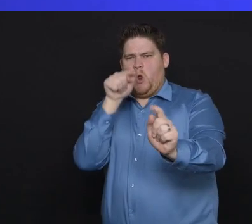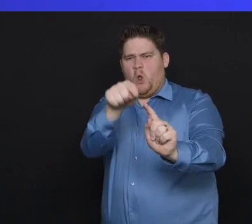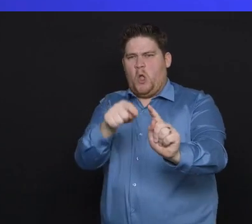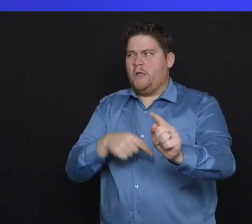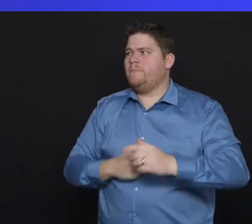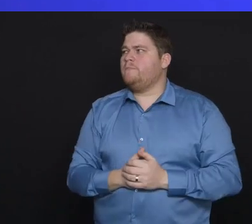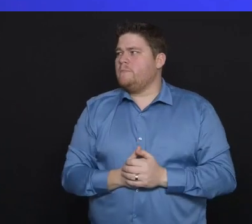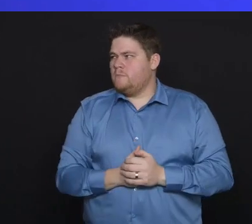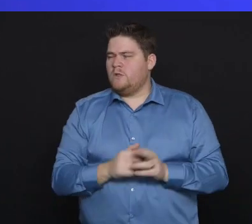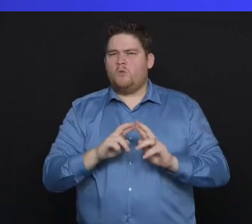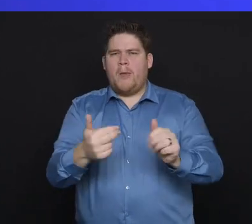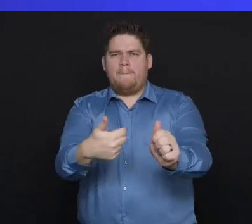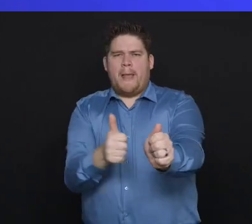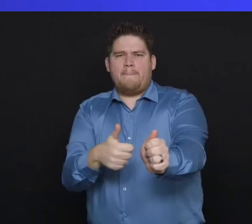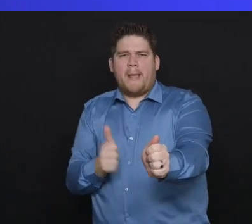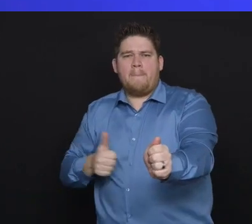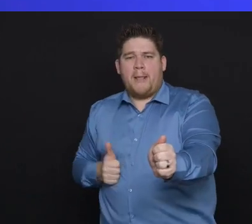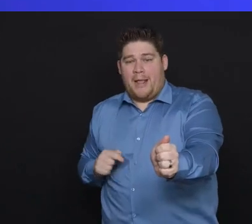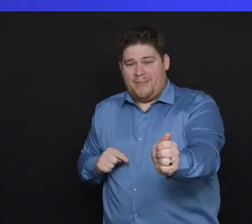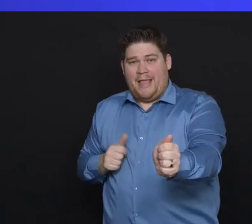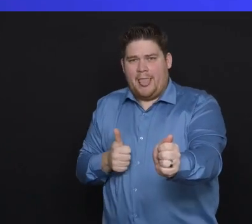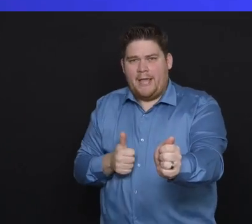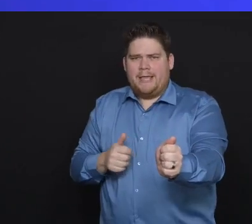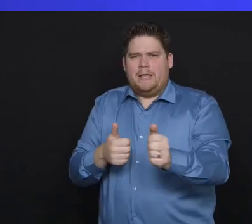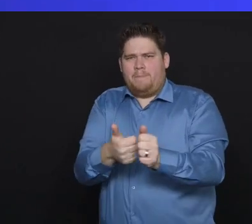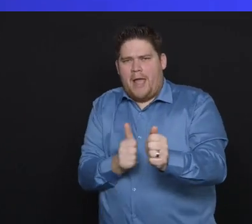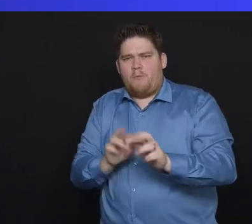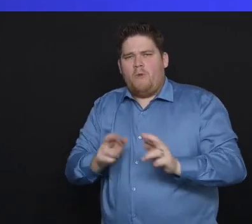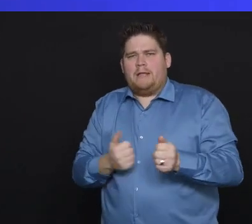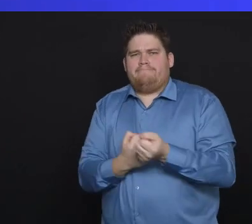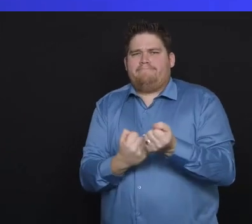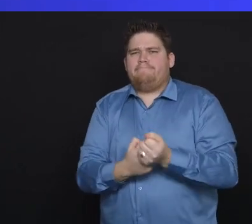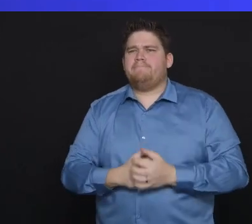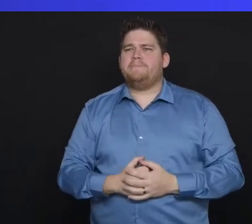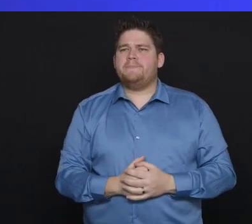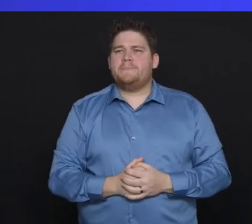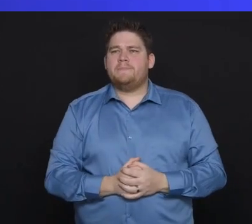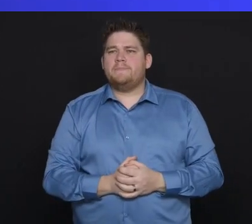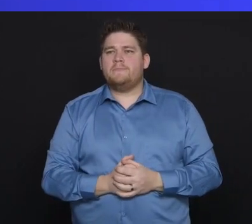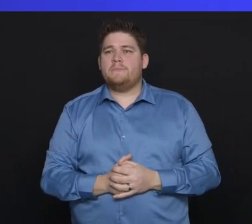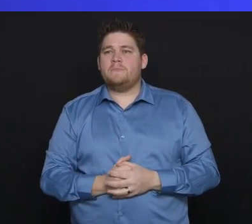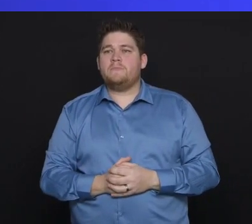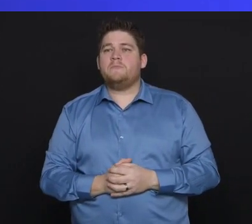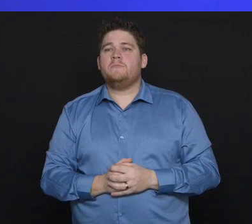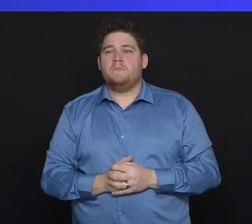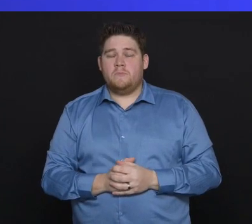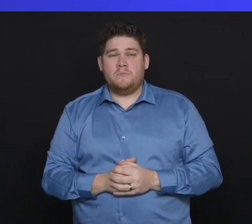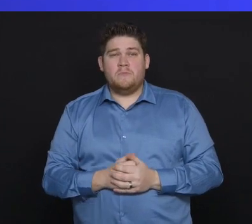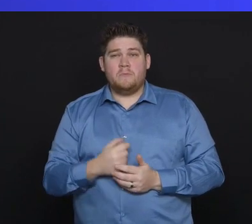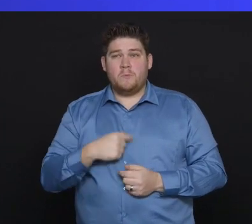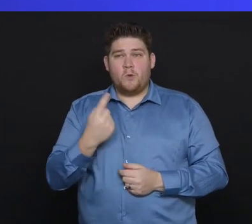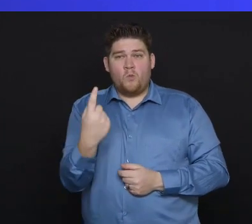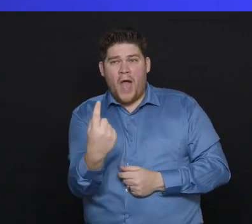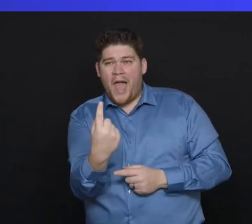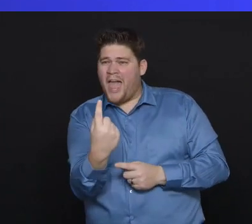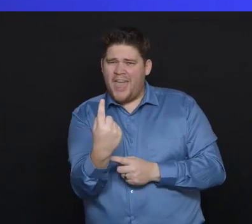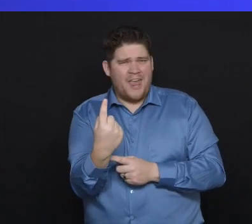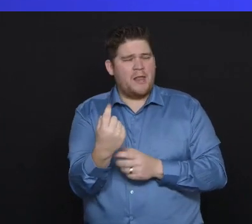I just want to express our appreciation both in long-term and public health across British Columbia.